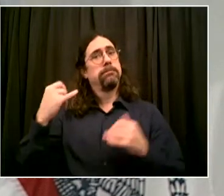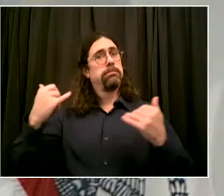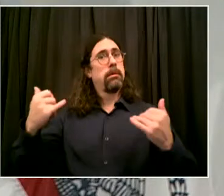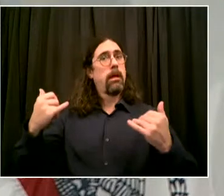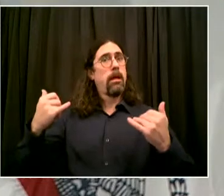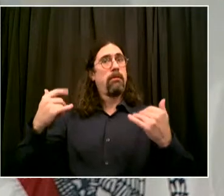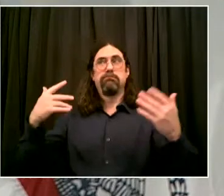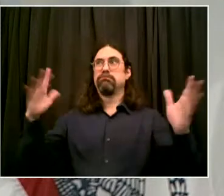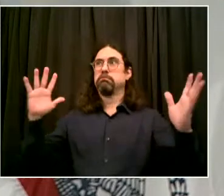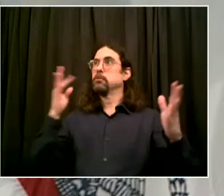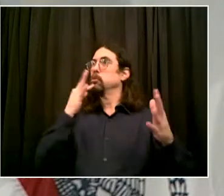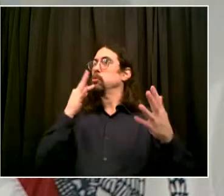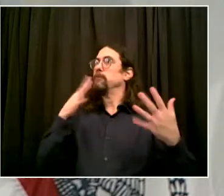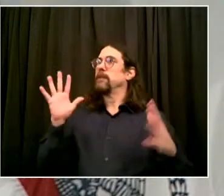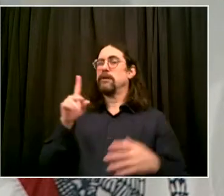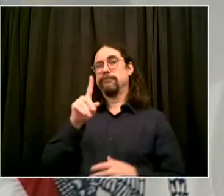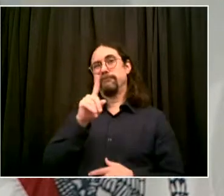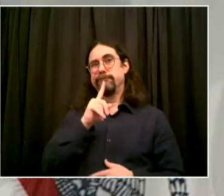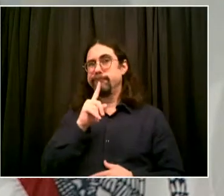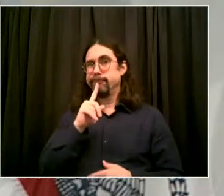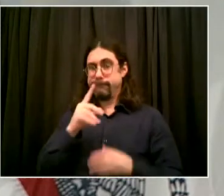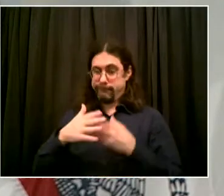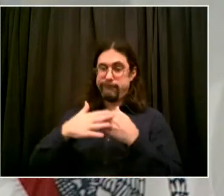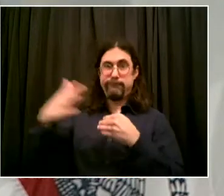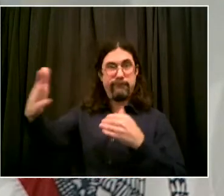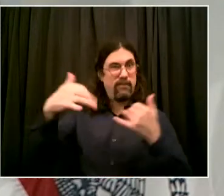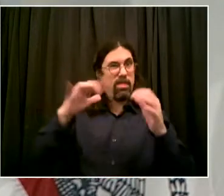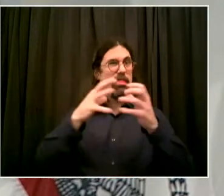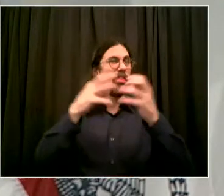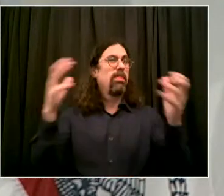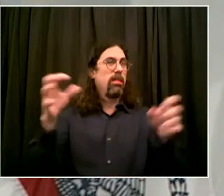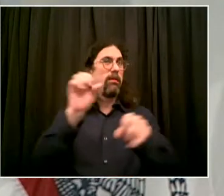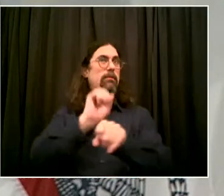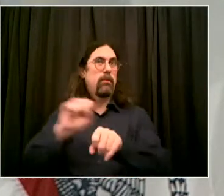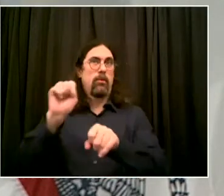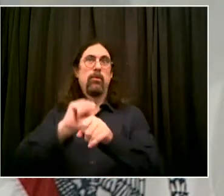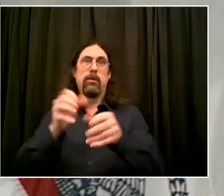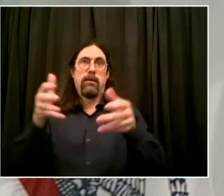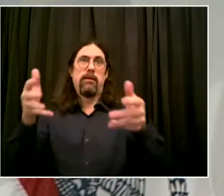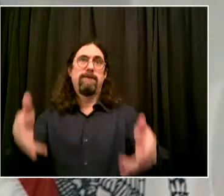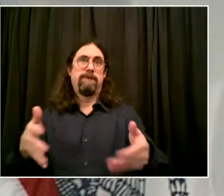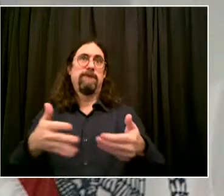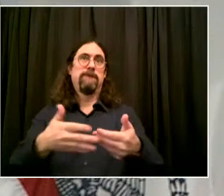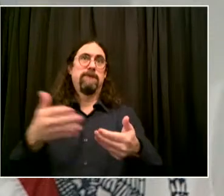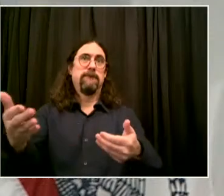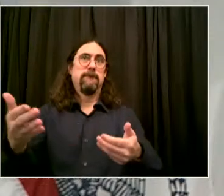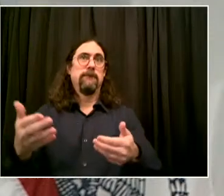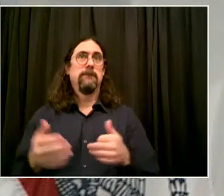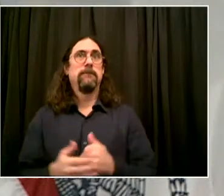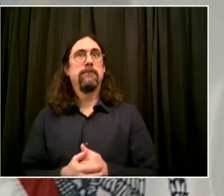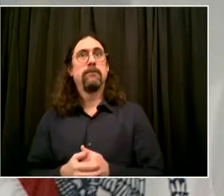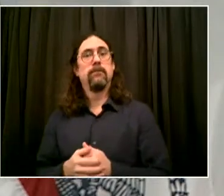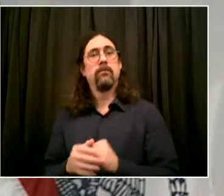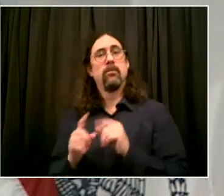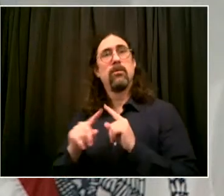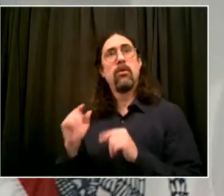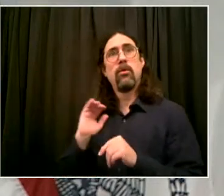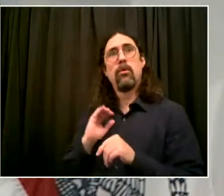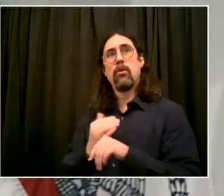LOT OF WORK AHEAD. BUT I'M REALLY OPTIMISTIC WHEN T ICOCOS METTO OUR VACCINE EFFORT BECAUSE AS Rq3;çI